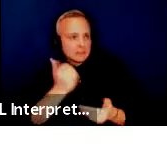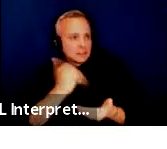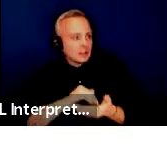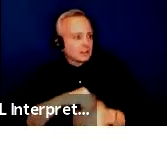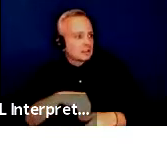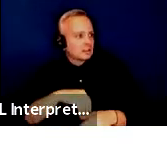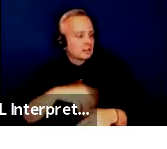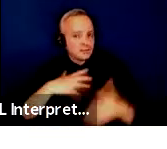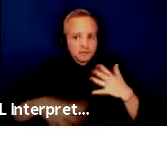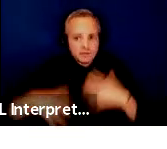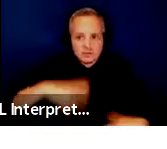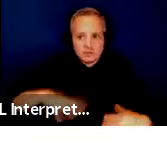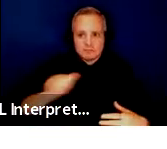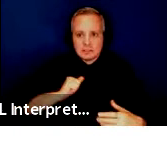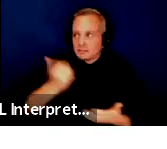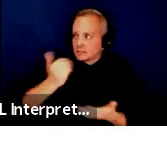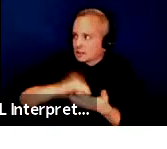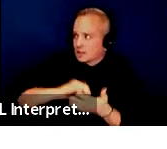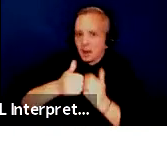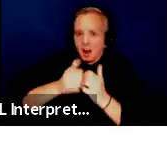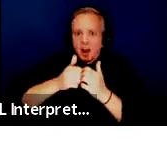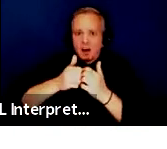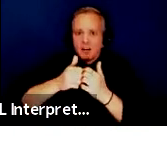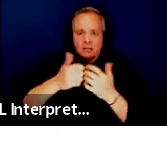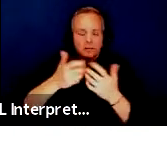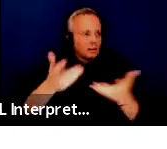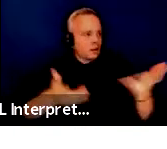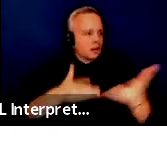DRESS MYSELF, AND FRANKLY JUST LEARN TO SIT UP.